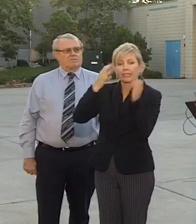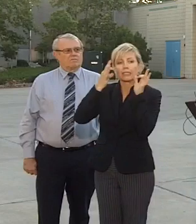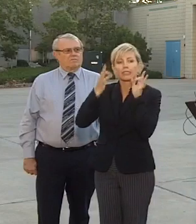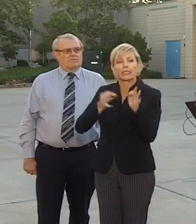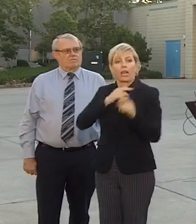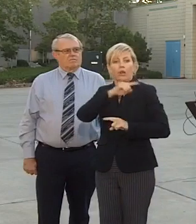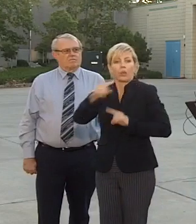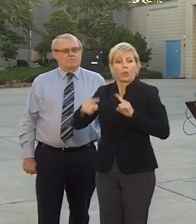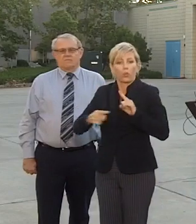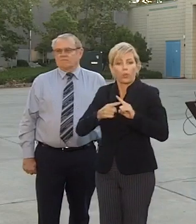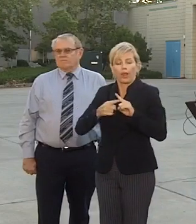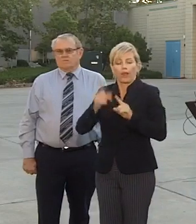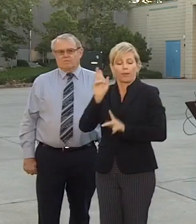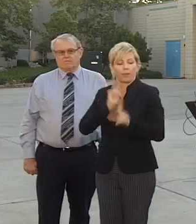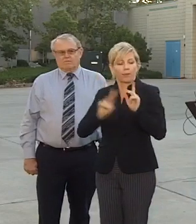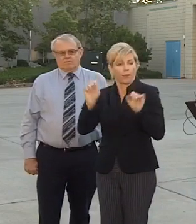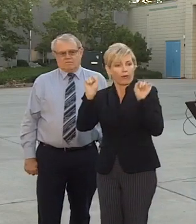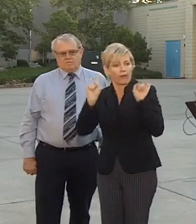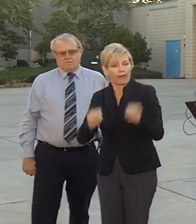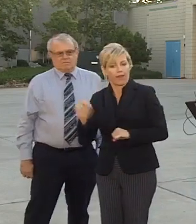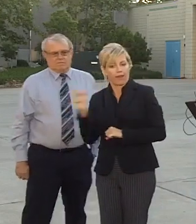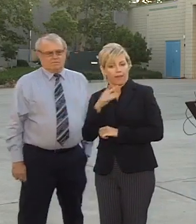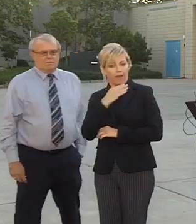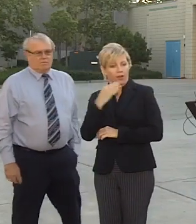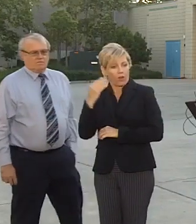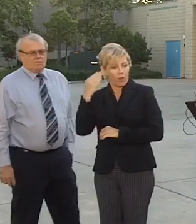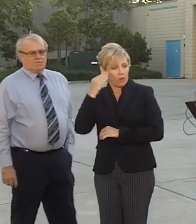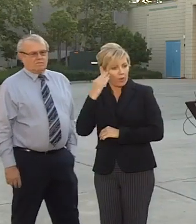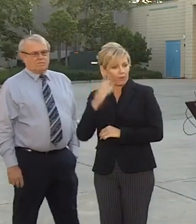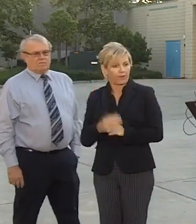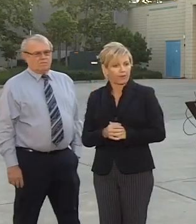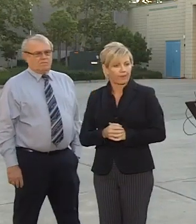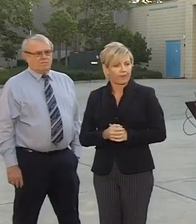of a better term which our main recommendation team is if you left your house guests